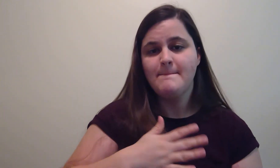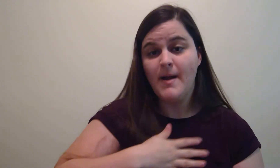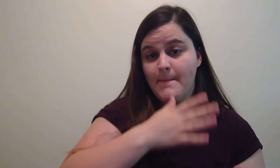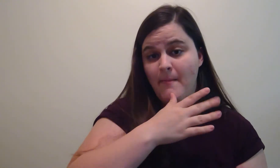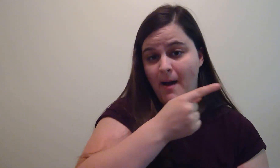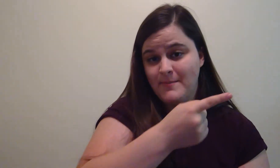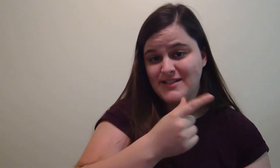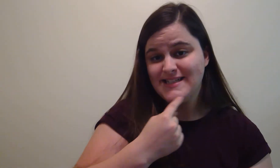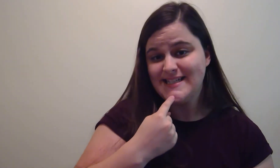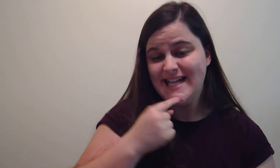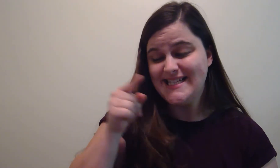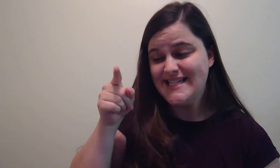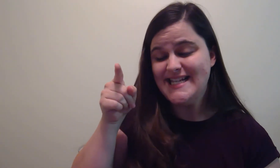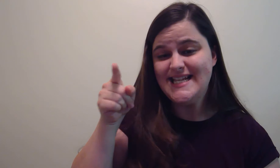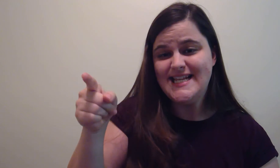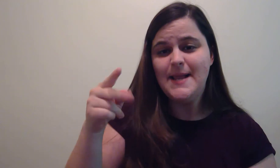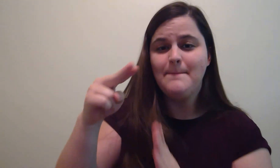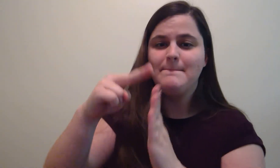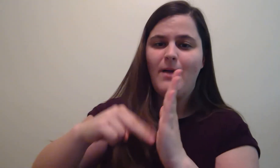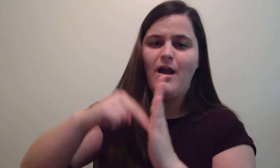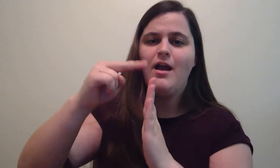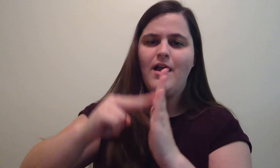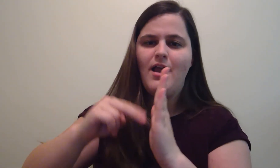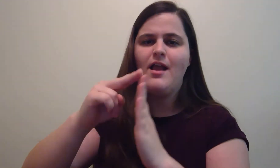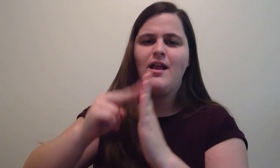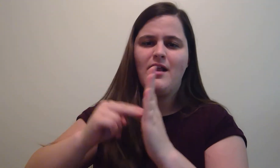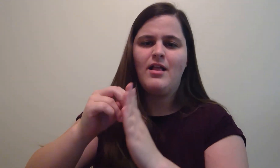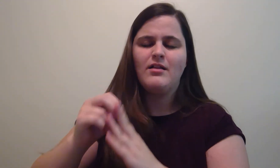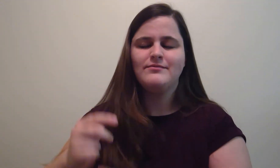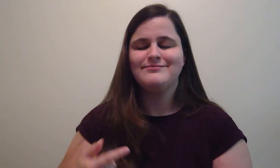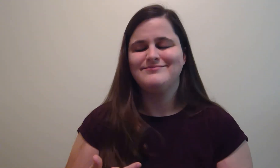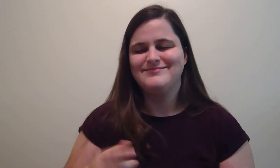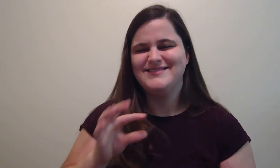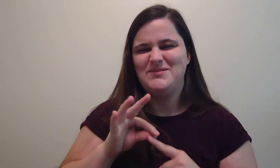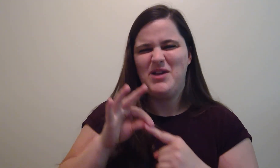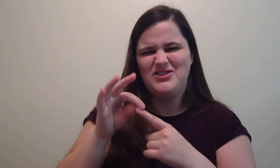According to my mom, he spends all his free time painting.